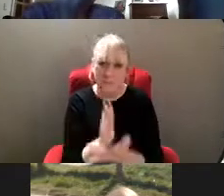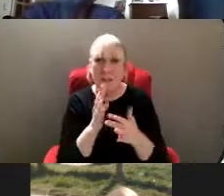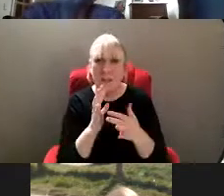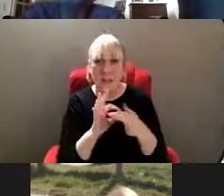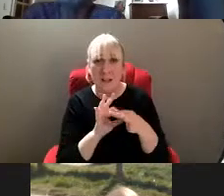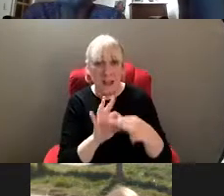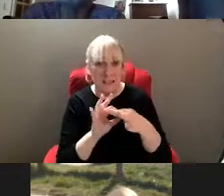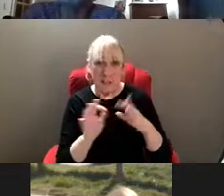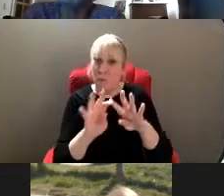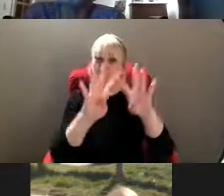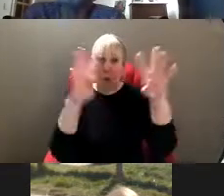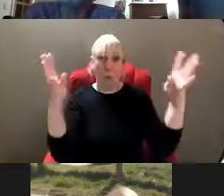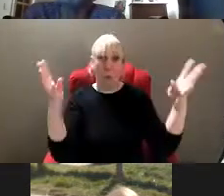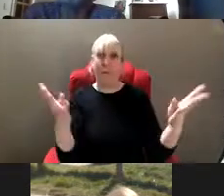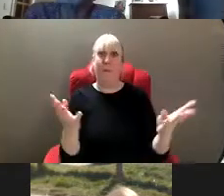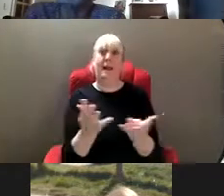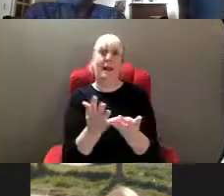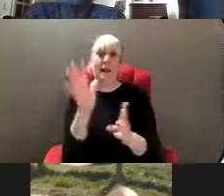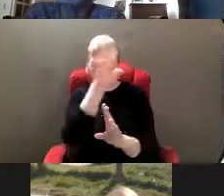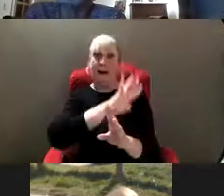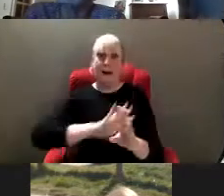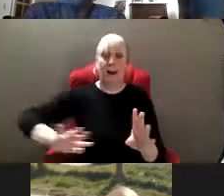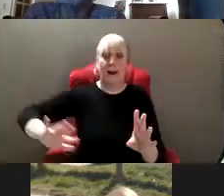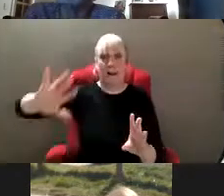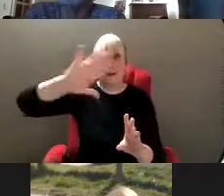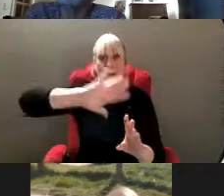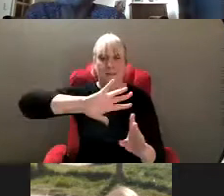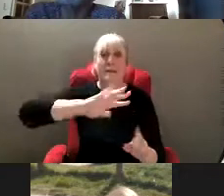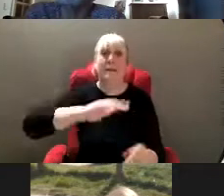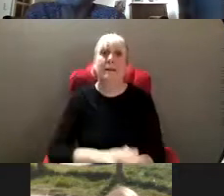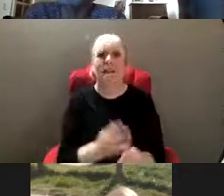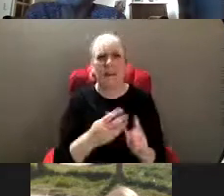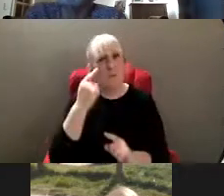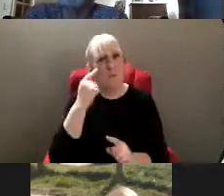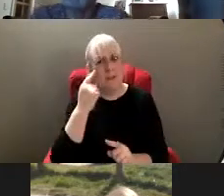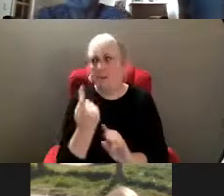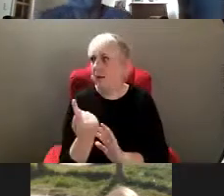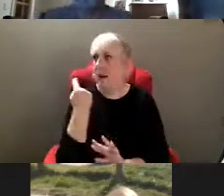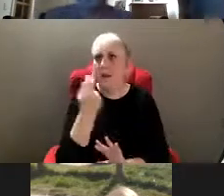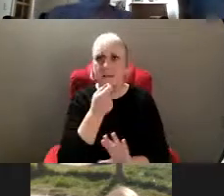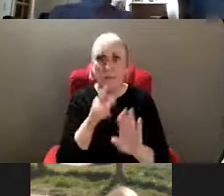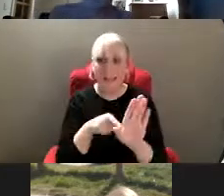imagined uh you know for the past few years there's been a lot of you know environmental